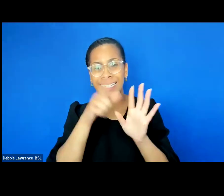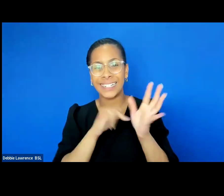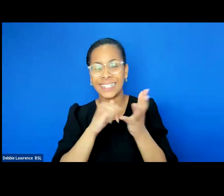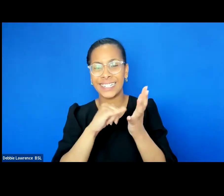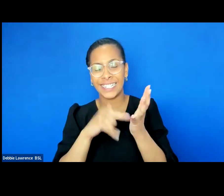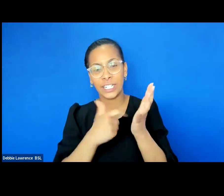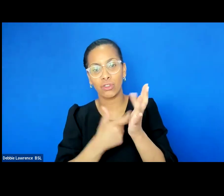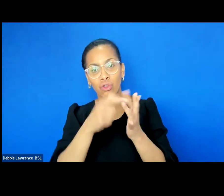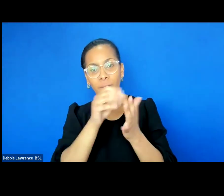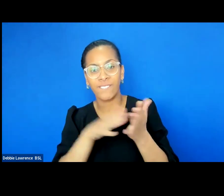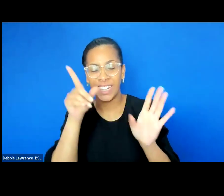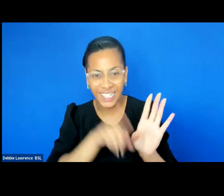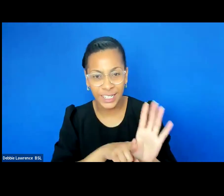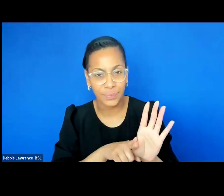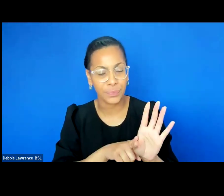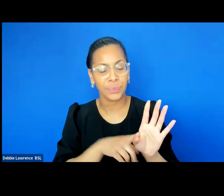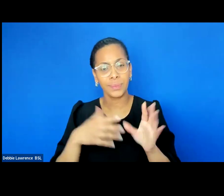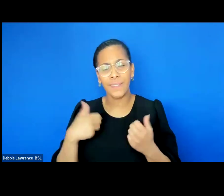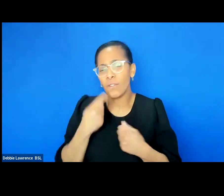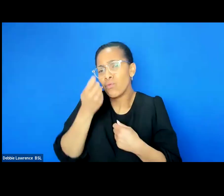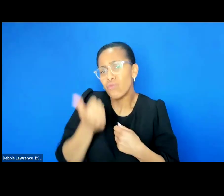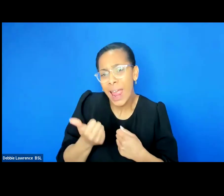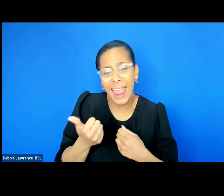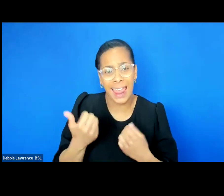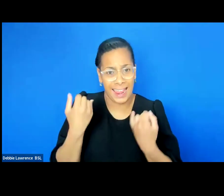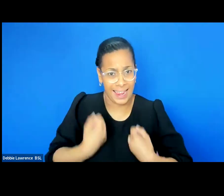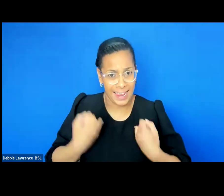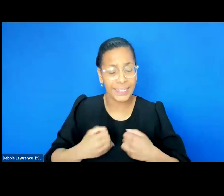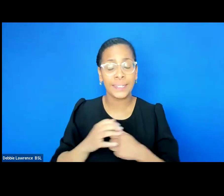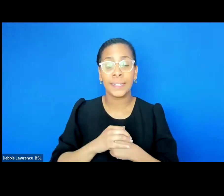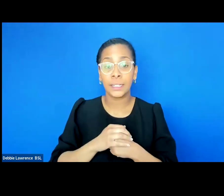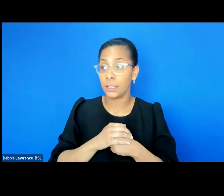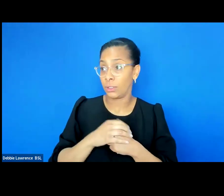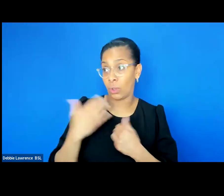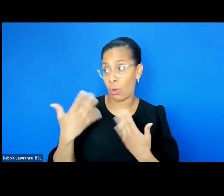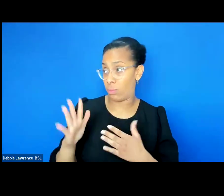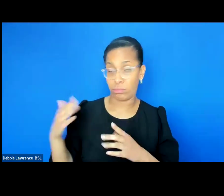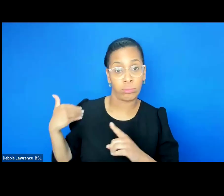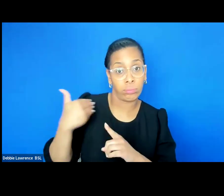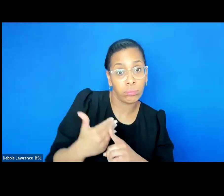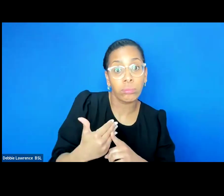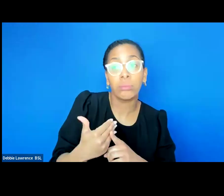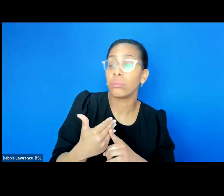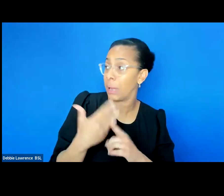inclusion body myopathy. Today, 20 years, well, 21 years after my diagnosis,